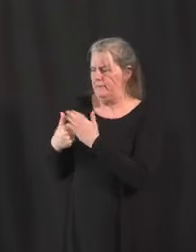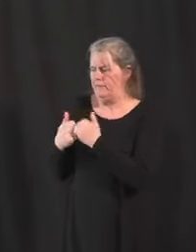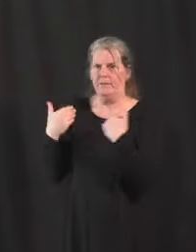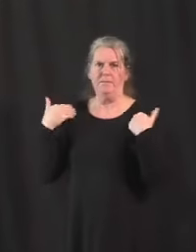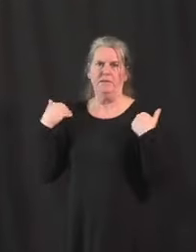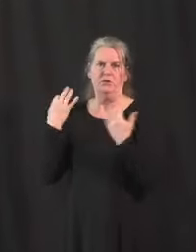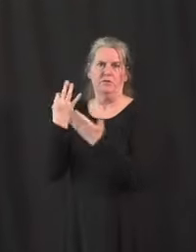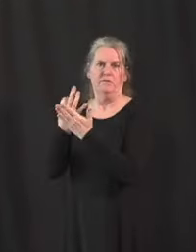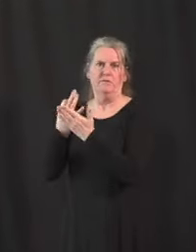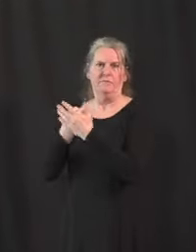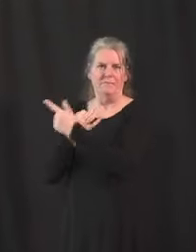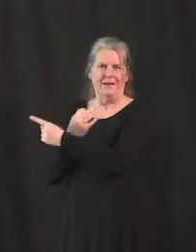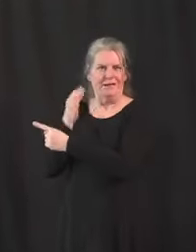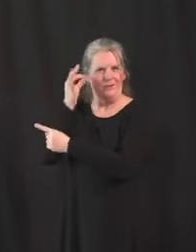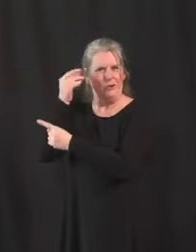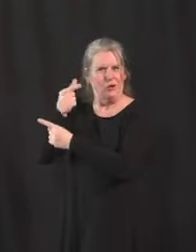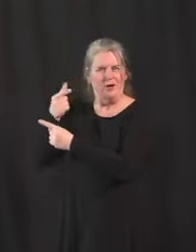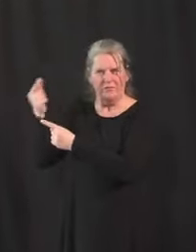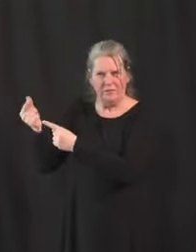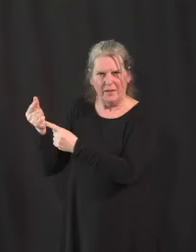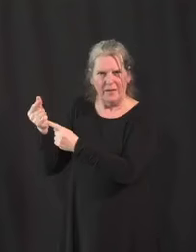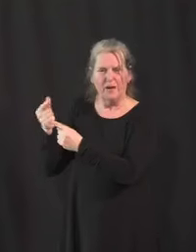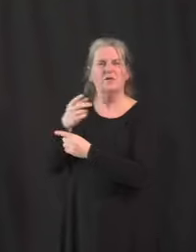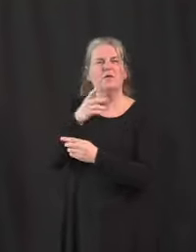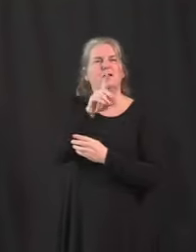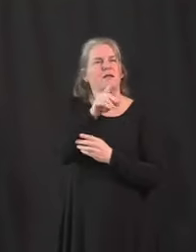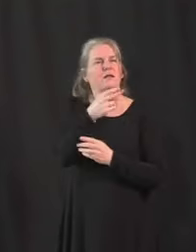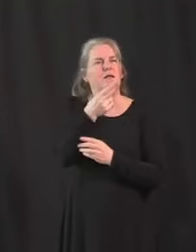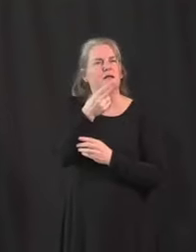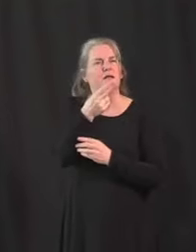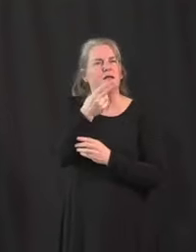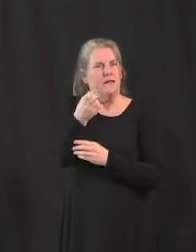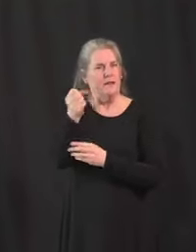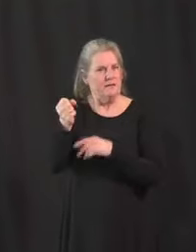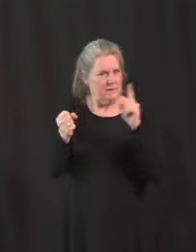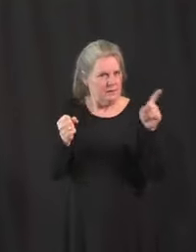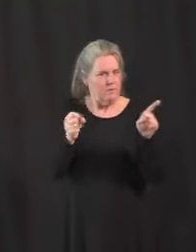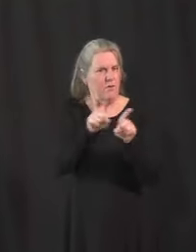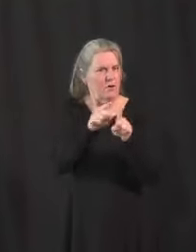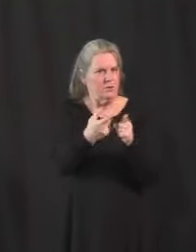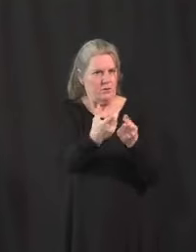AND I KNOW THAT THE DEPARTMENT OF HEALTH AND SOCIAL SERVICES IS ALSO WORKING ON THE DETAILS, AS